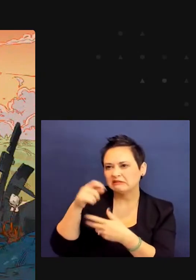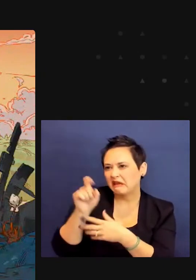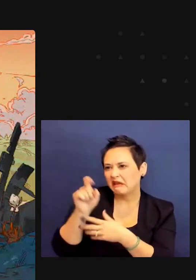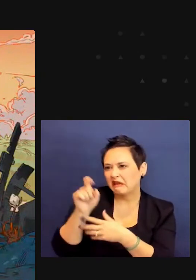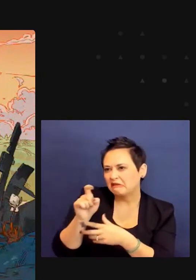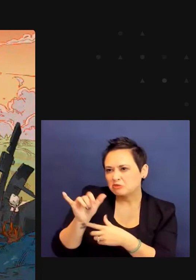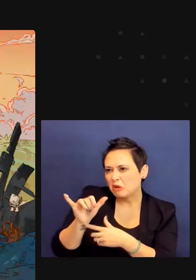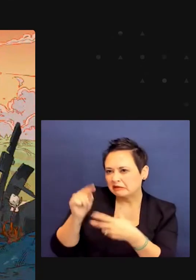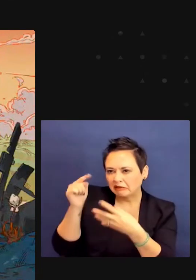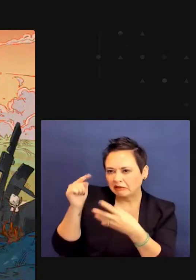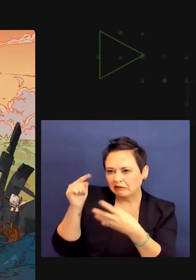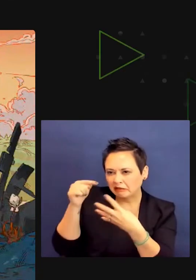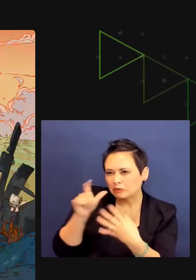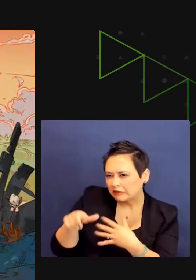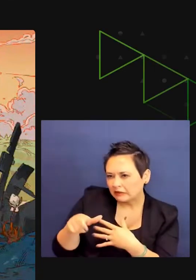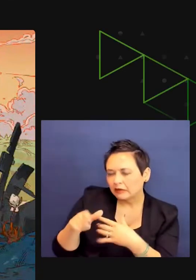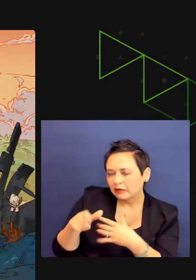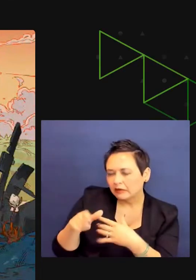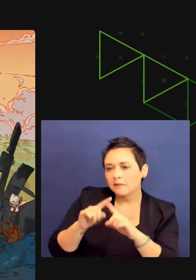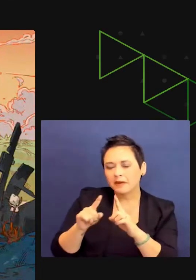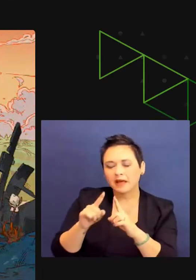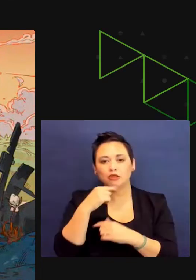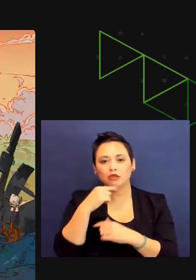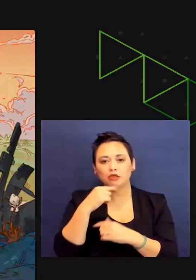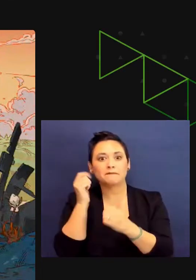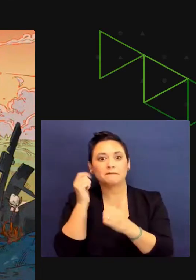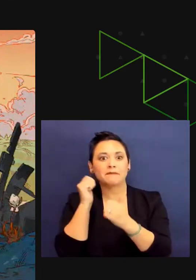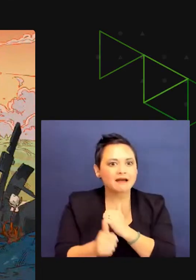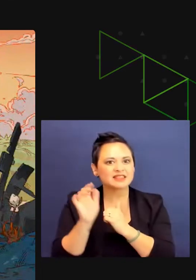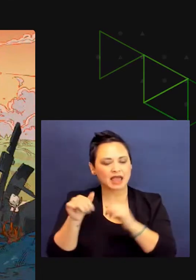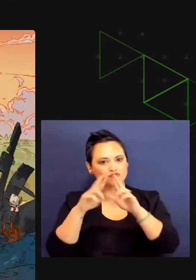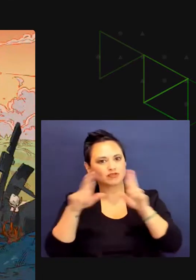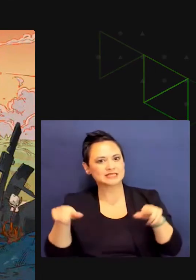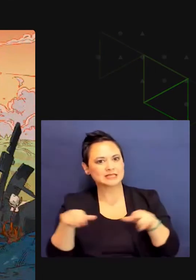"Gosh, what skills do they acquire in these jobs? What abilities do they have?